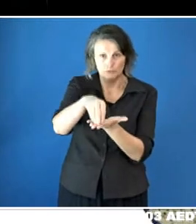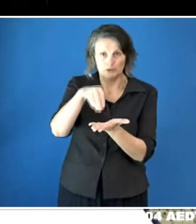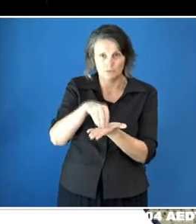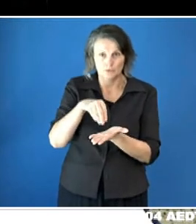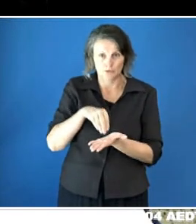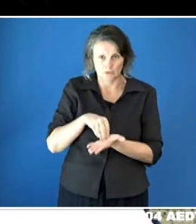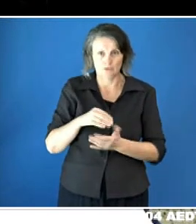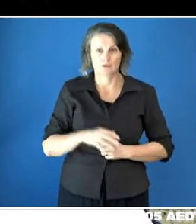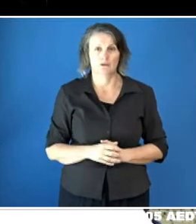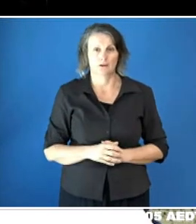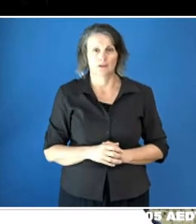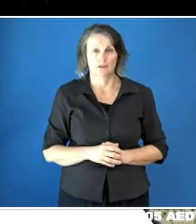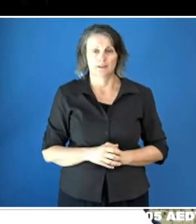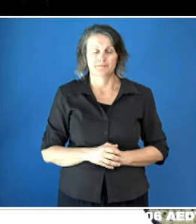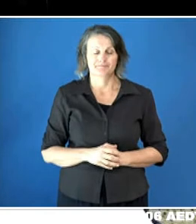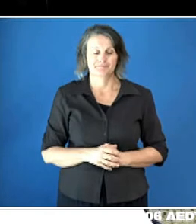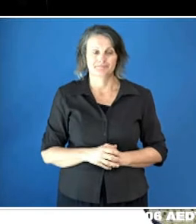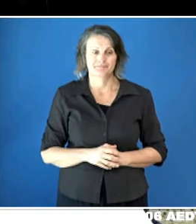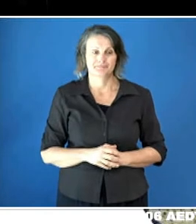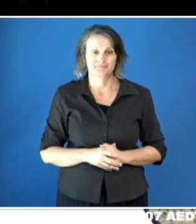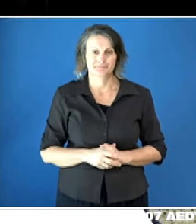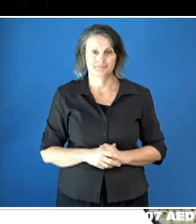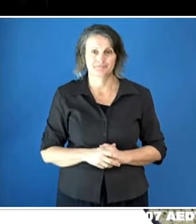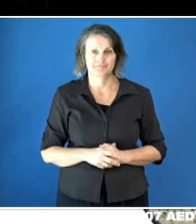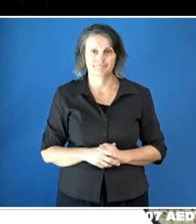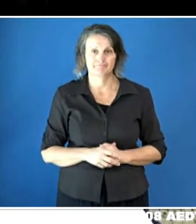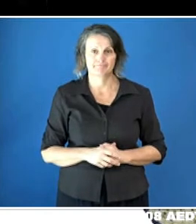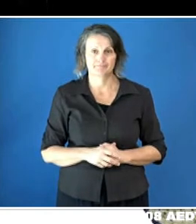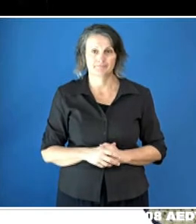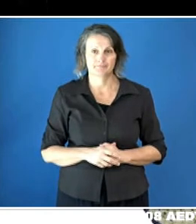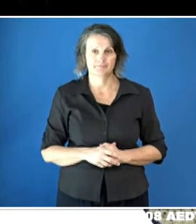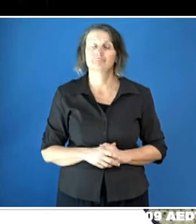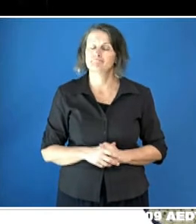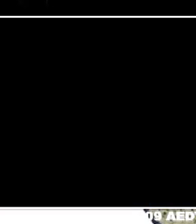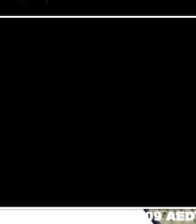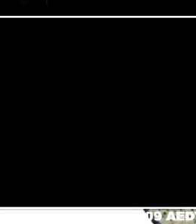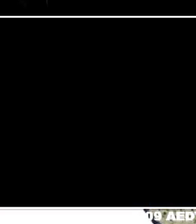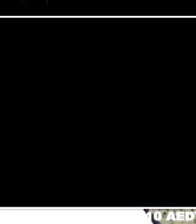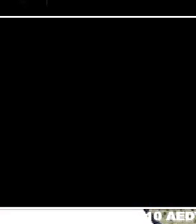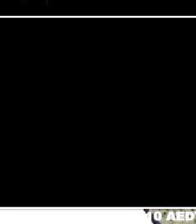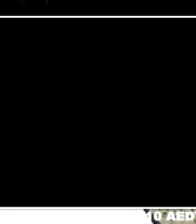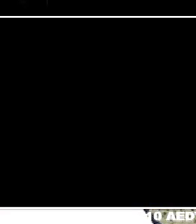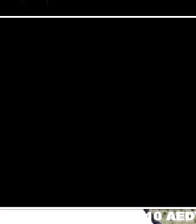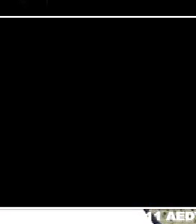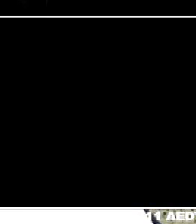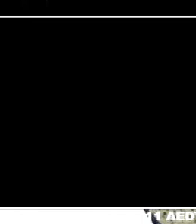thing. Slip thing is -- So it sounds like it's quite tricky to put the pins in the different